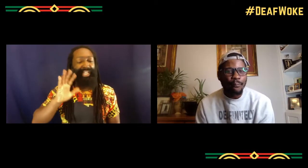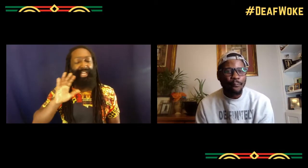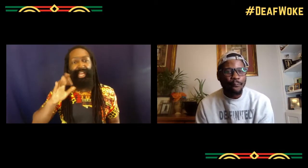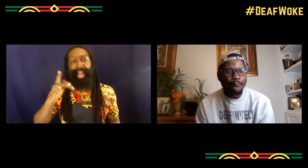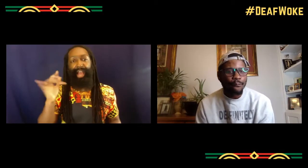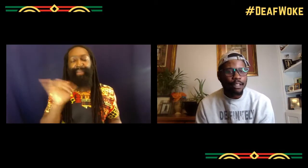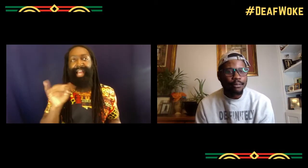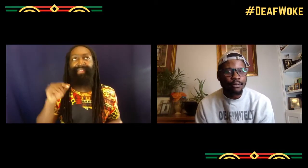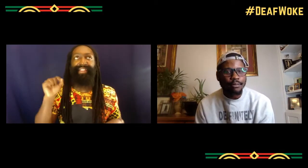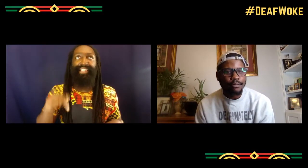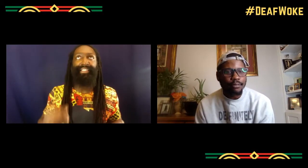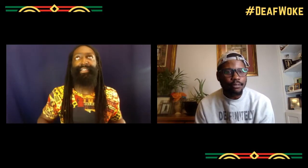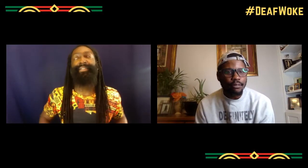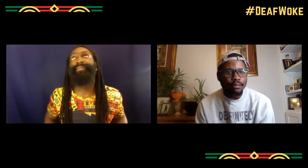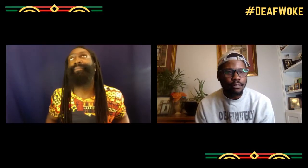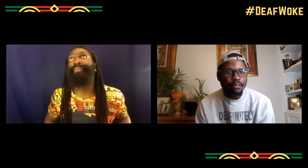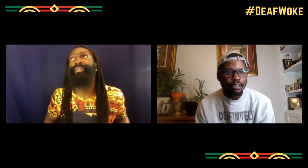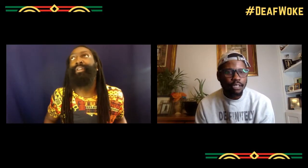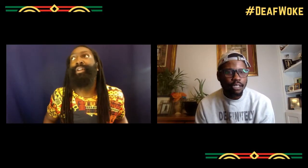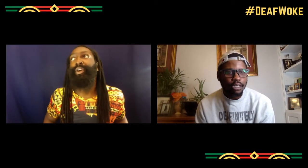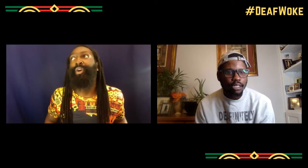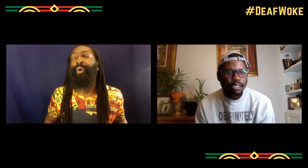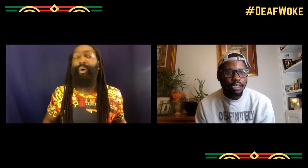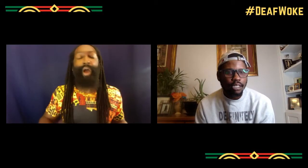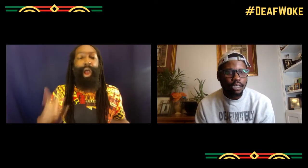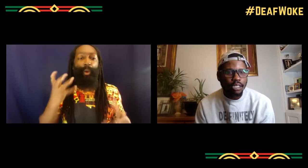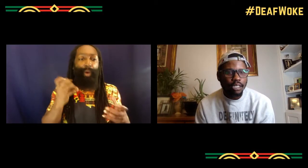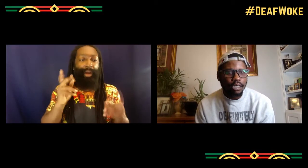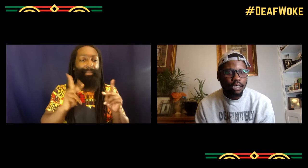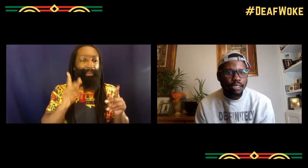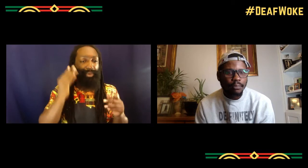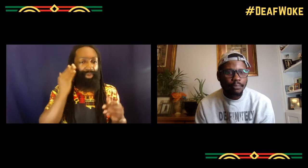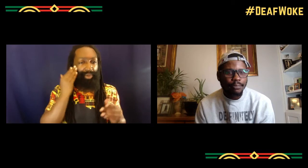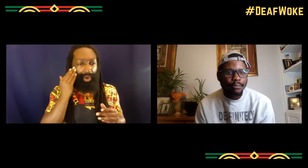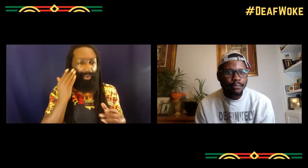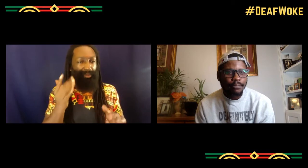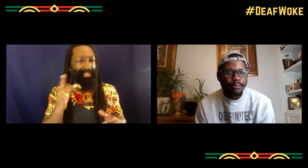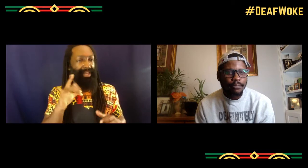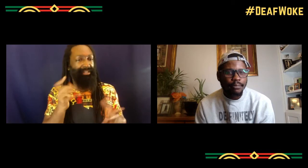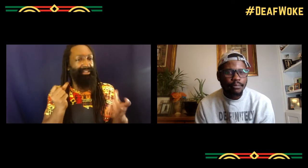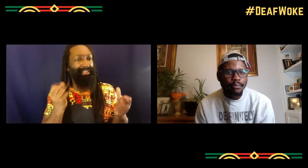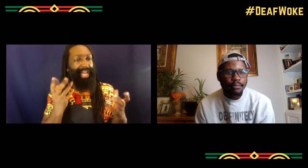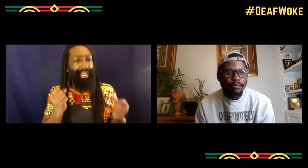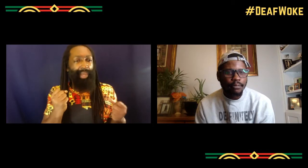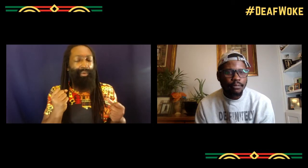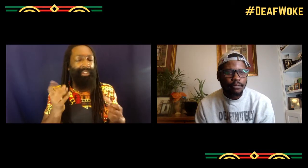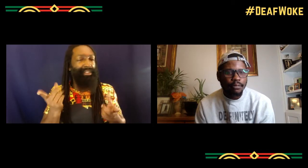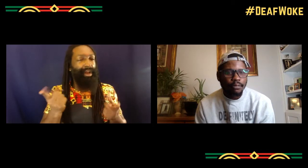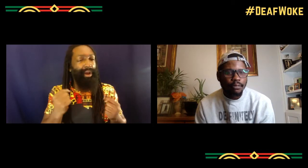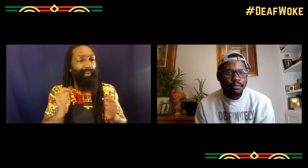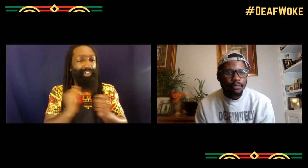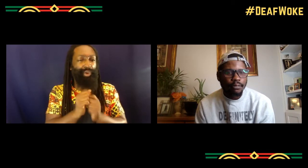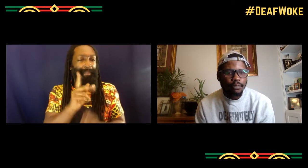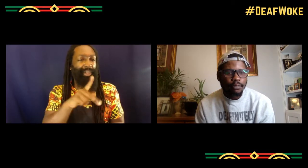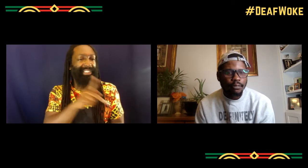You know, you know. Like this, I want people to know